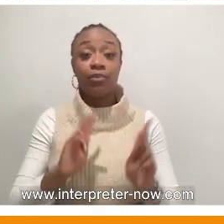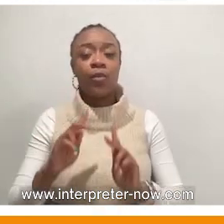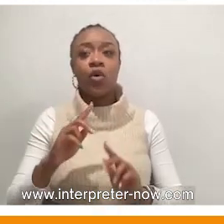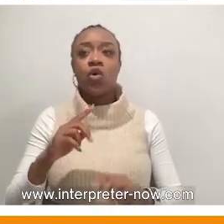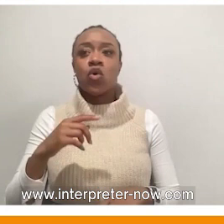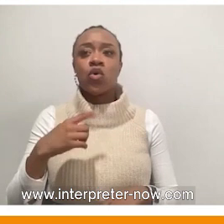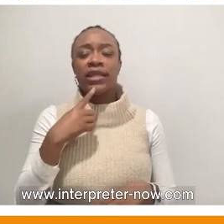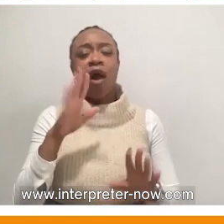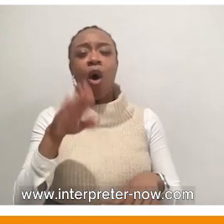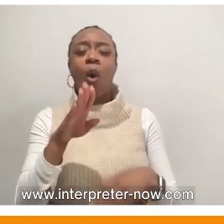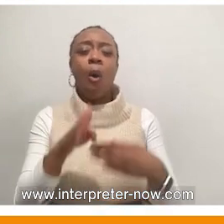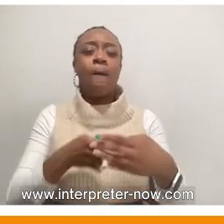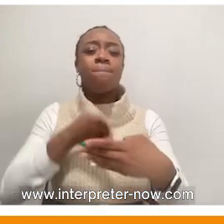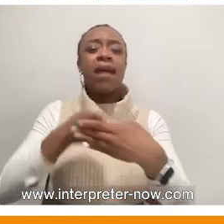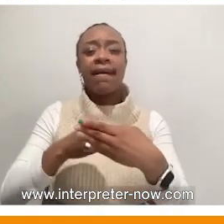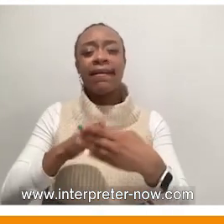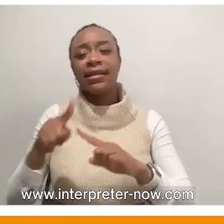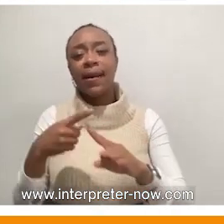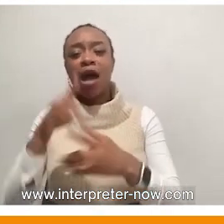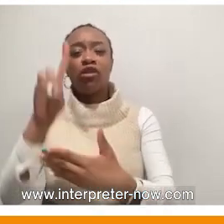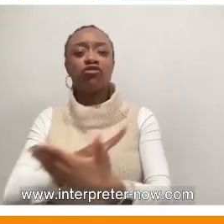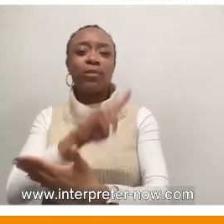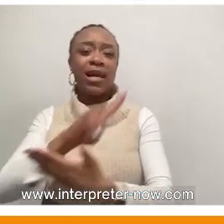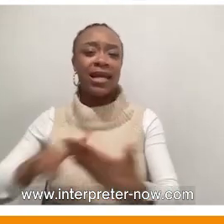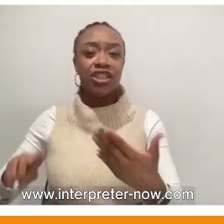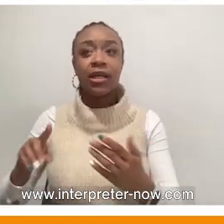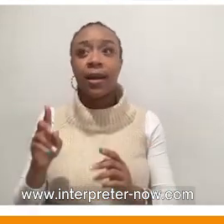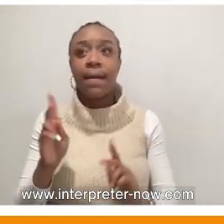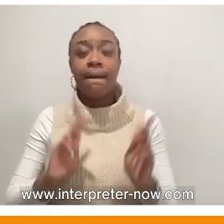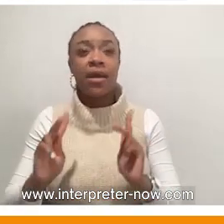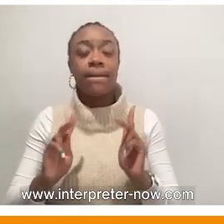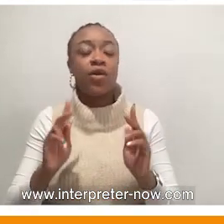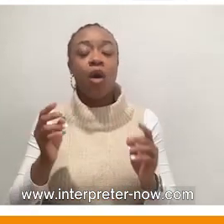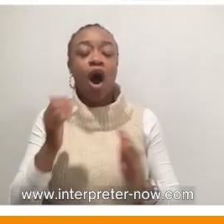I think when people talk about bias and education around discrimination, all these kinds of